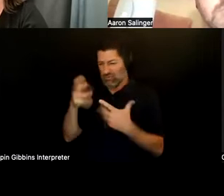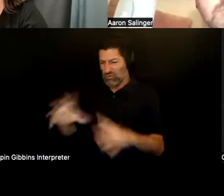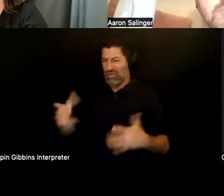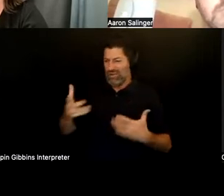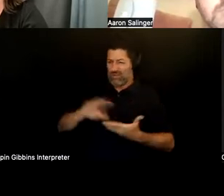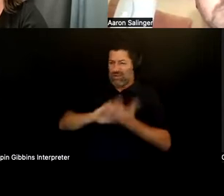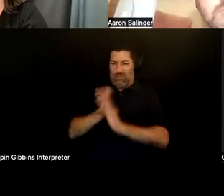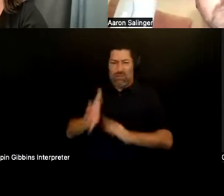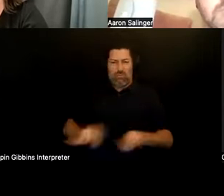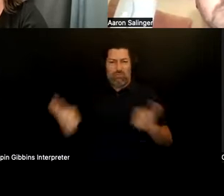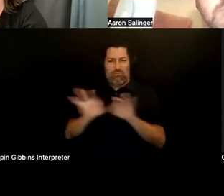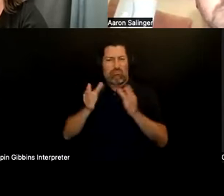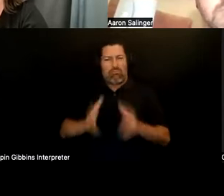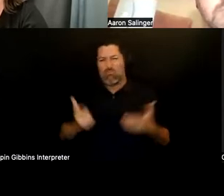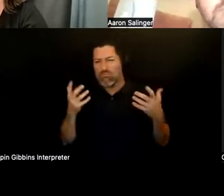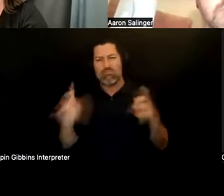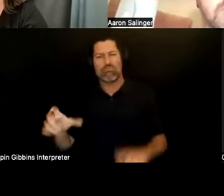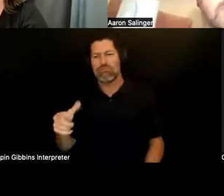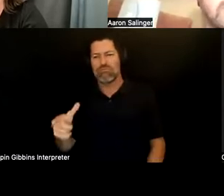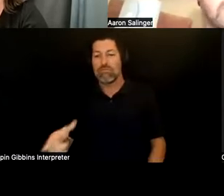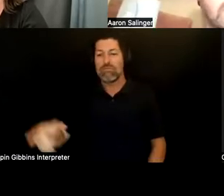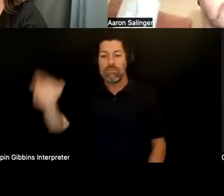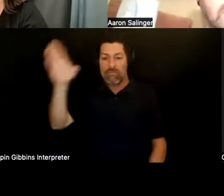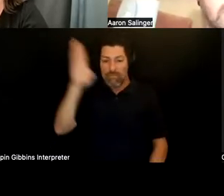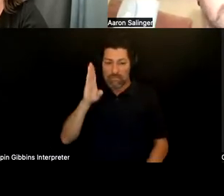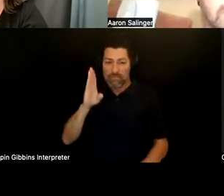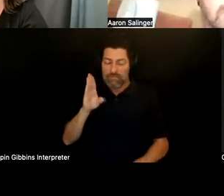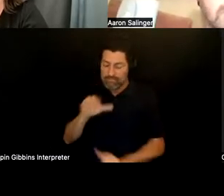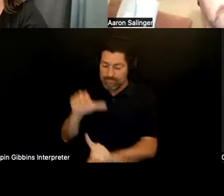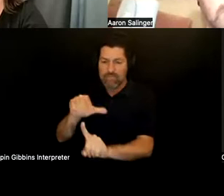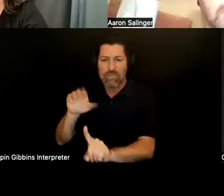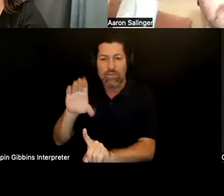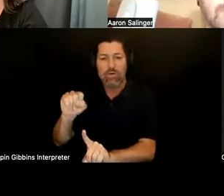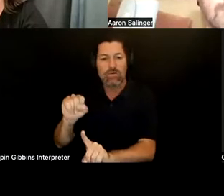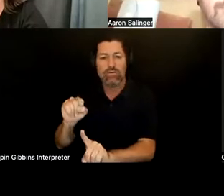moses Anyway, right God God had to come to Moses like 5 times.